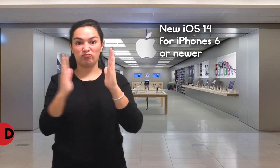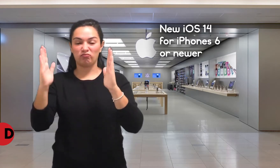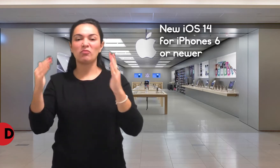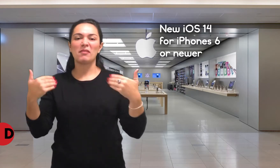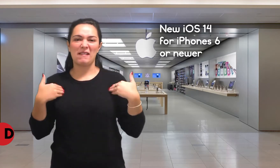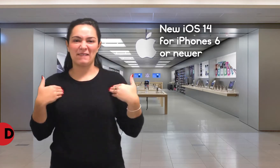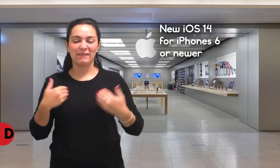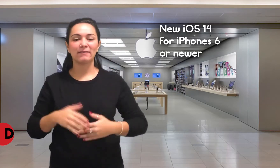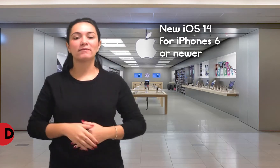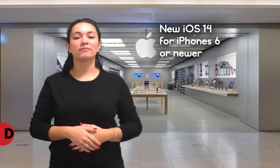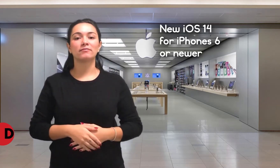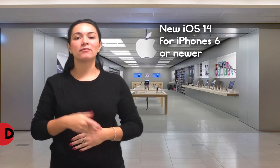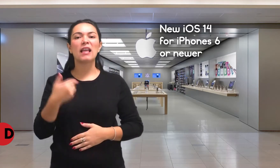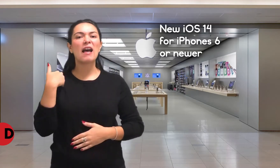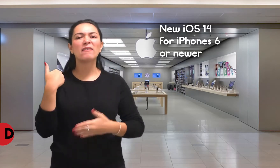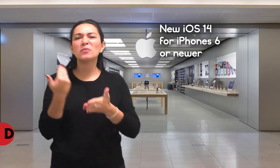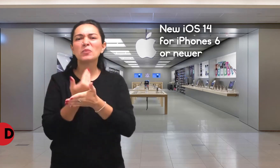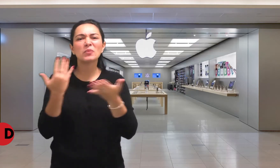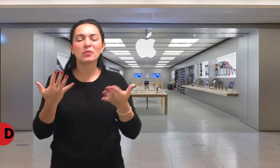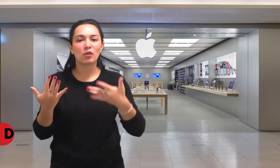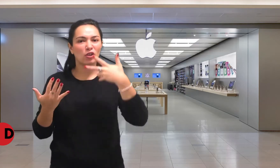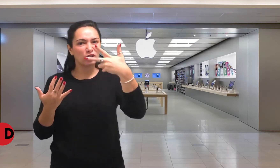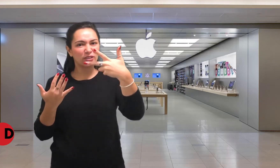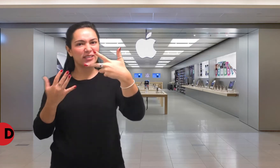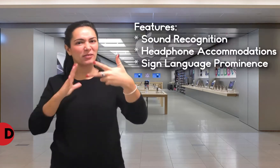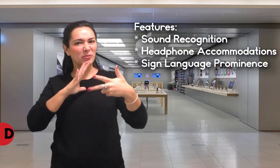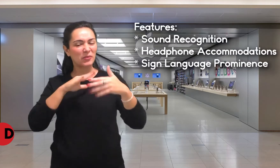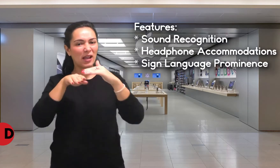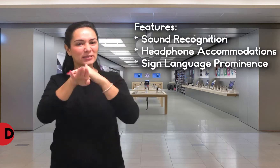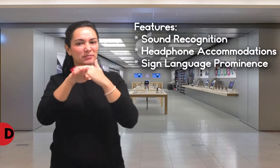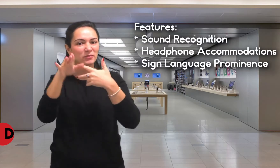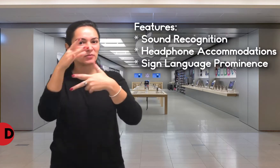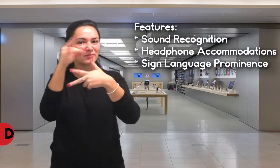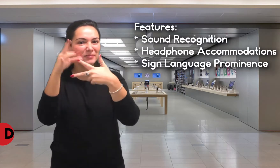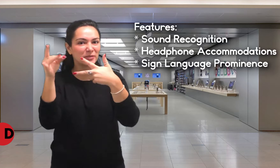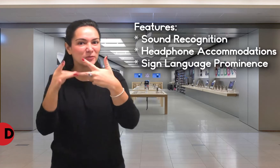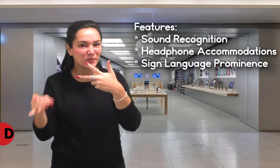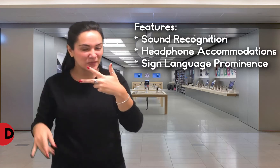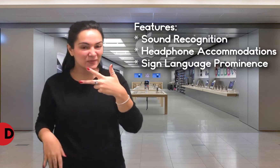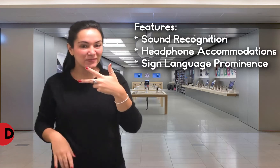It has three new accessibility features.